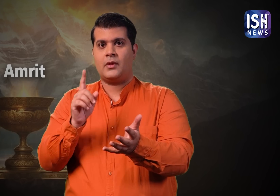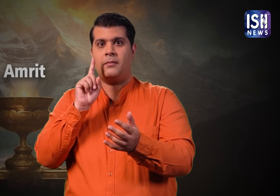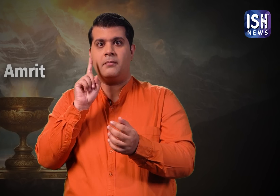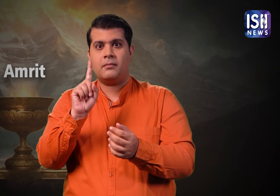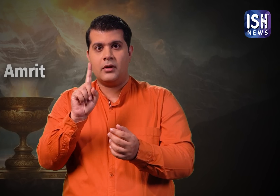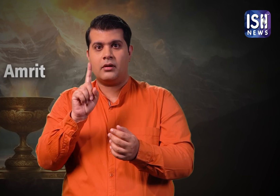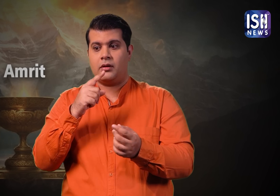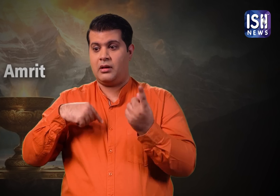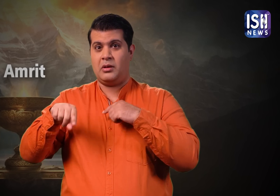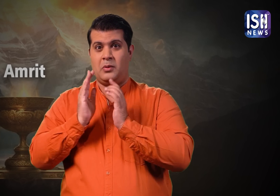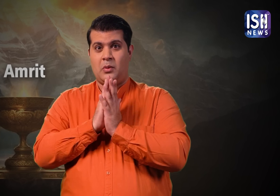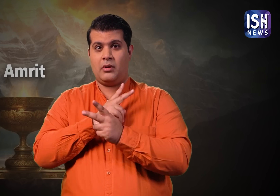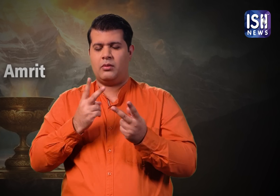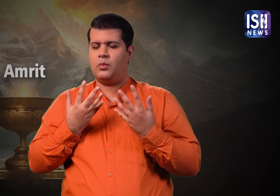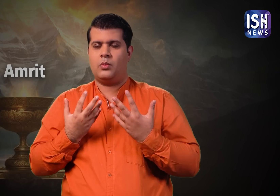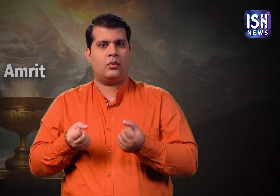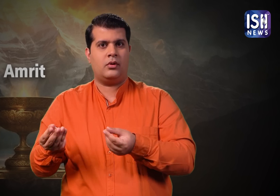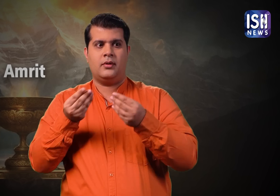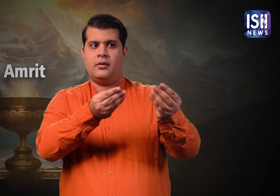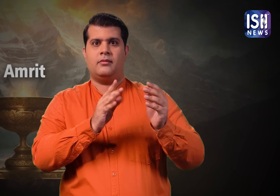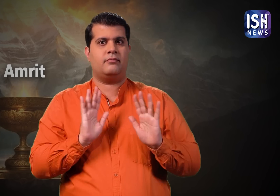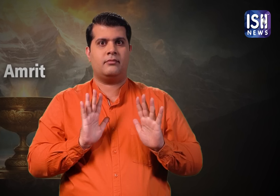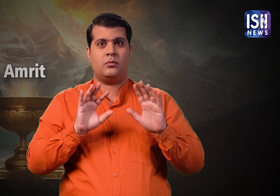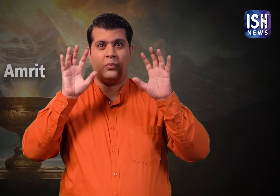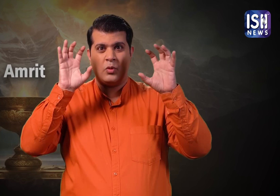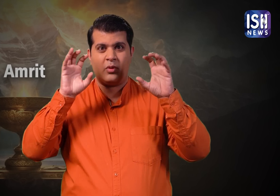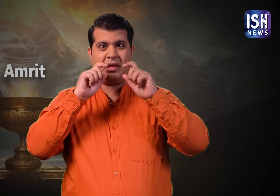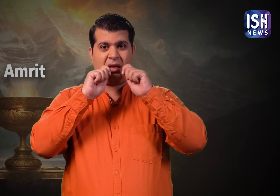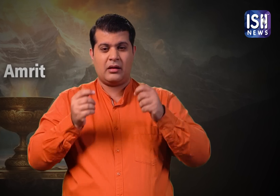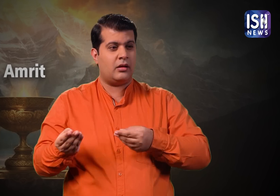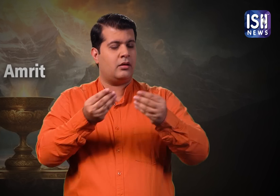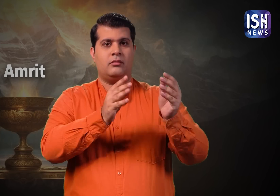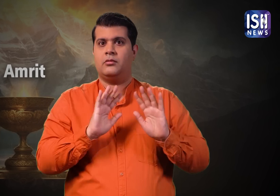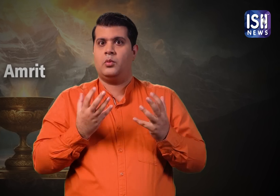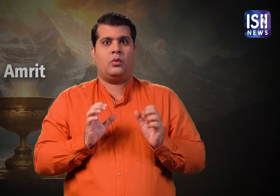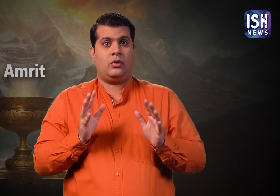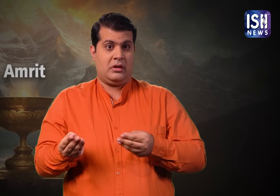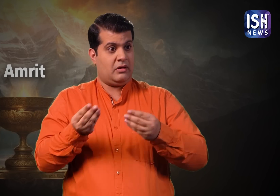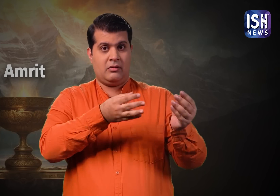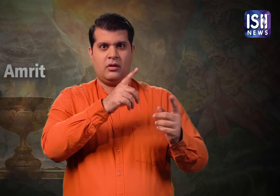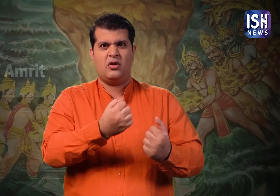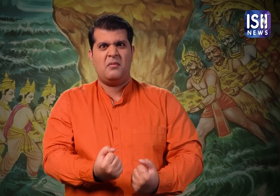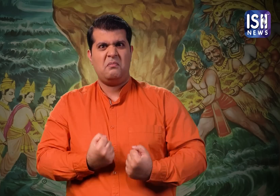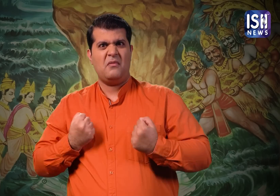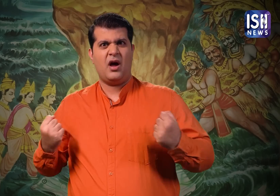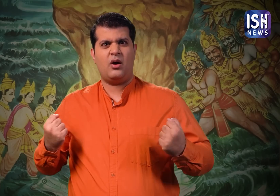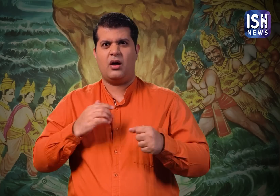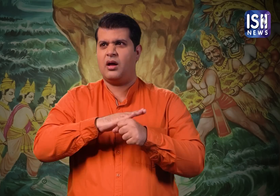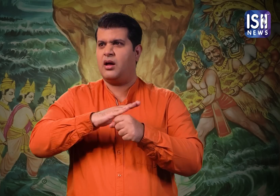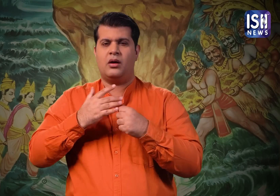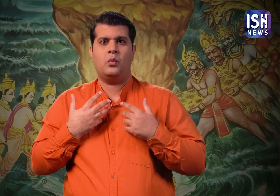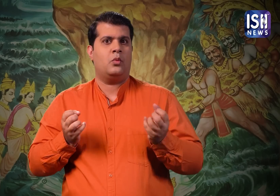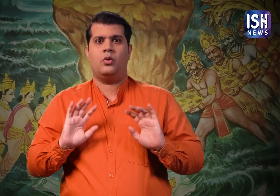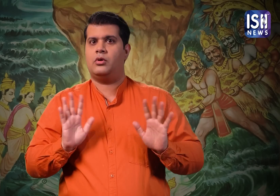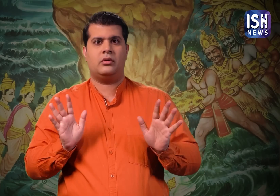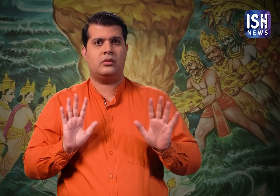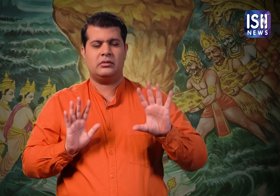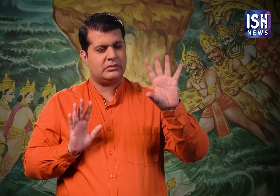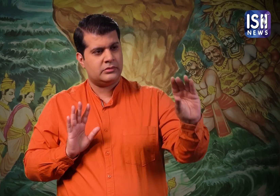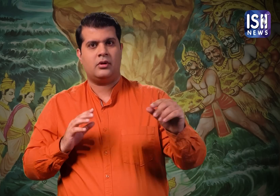But soon after, the Devatas did not want to share the Amrit with the Asuras as they would become more dangerous and piowerful.